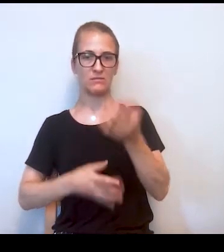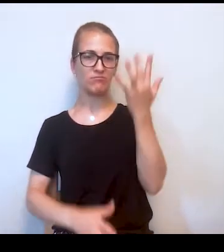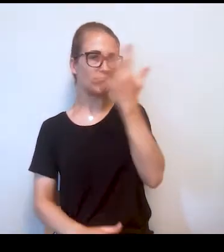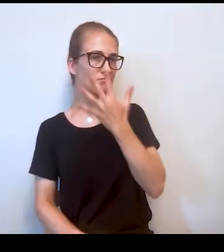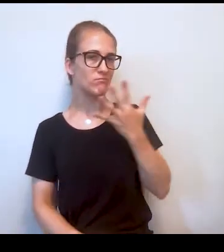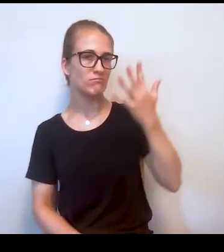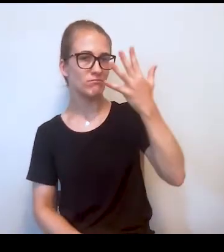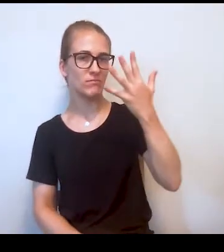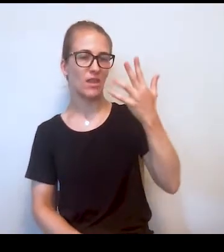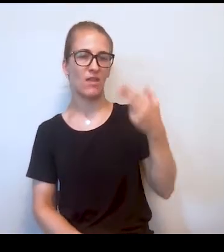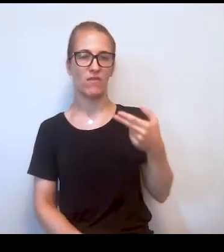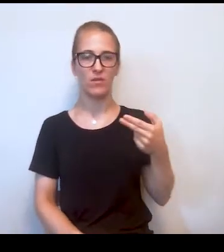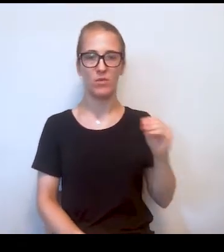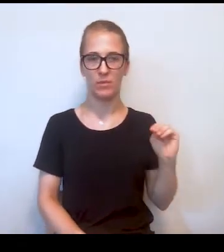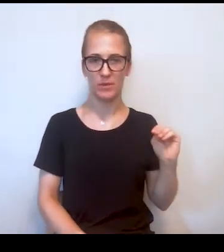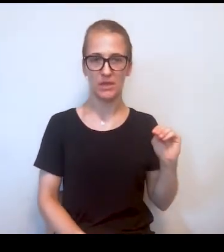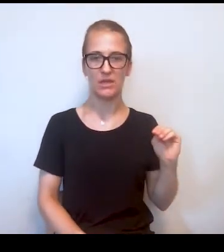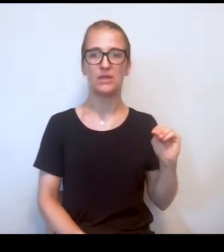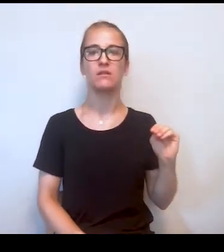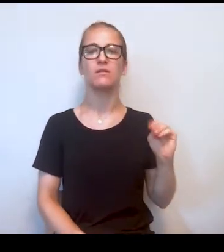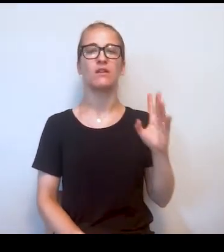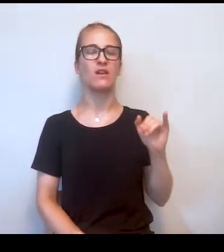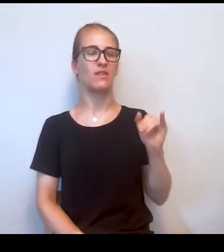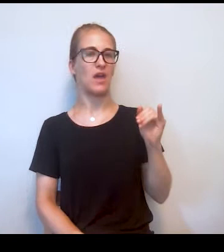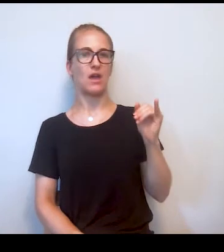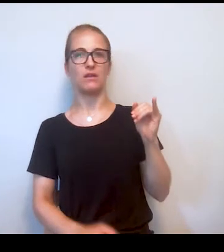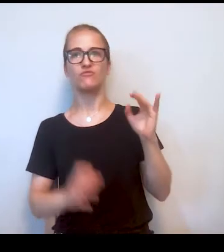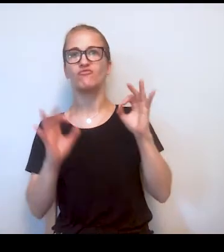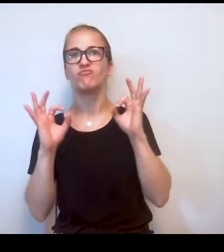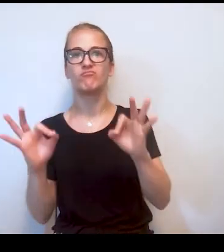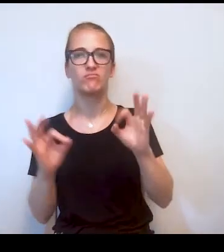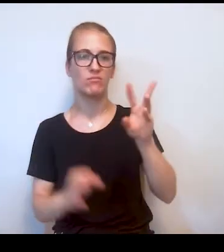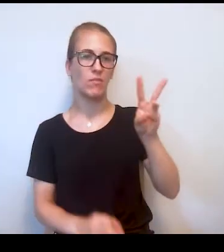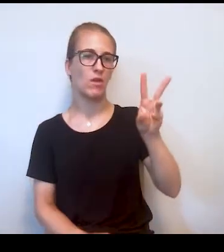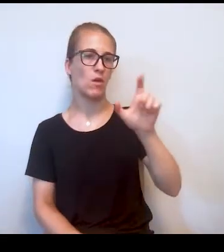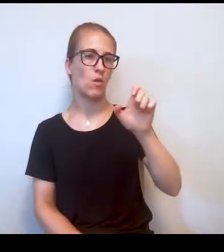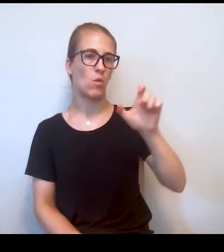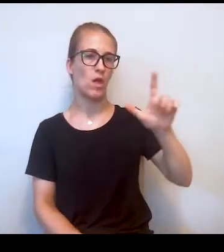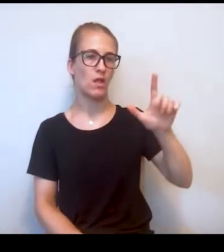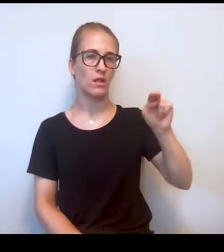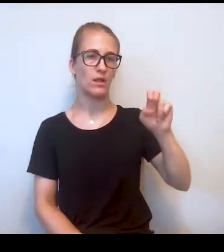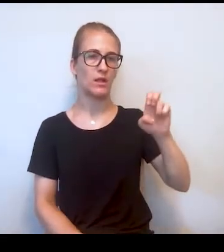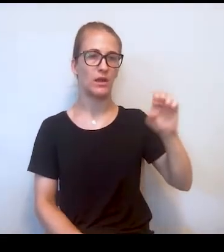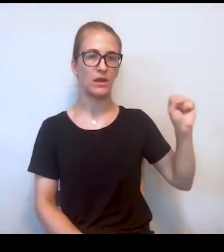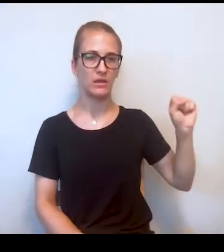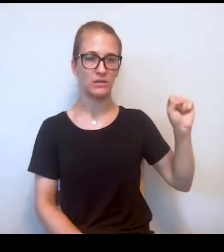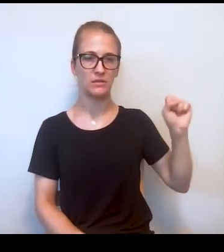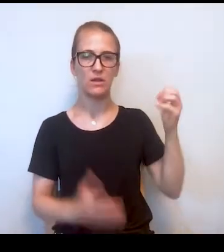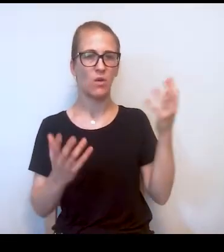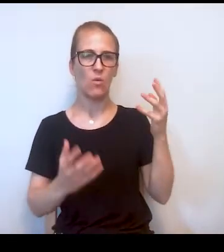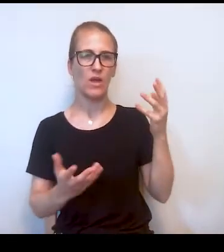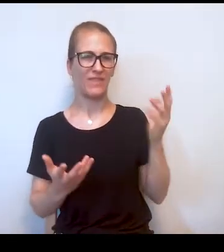this idealized wellness: "What is wellness?" "Oh, it means that I can